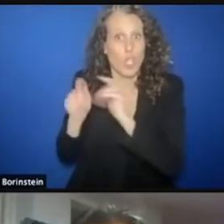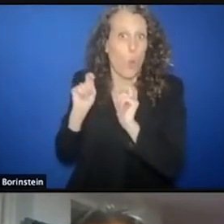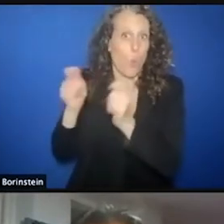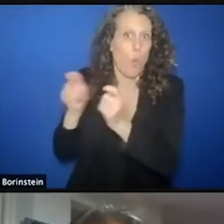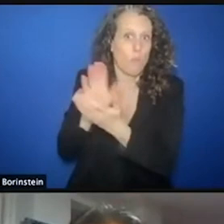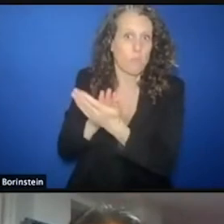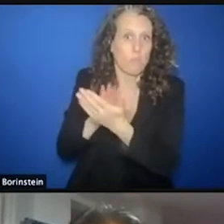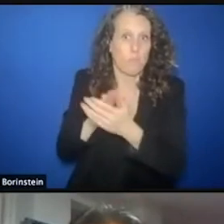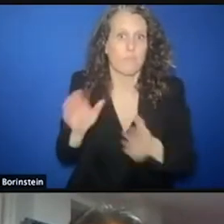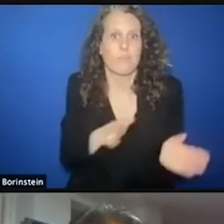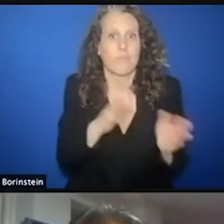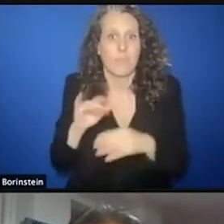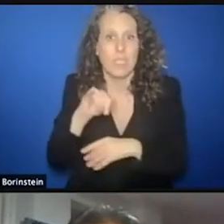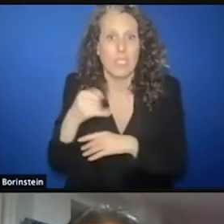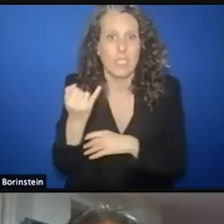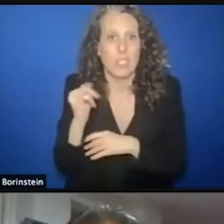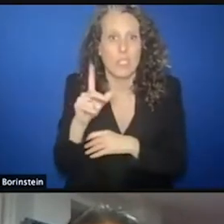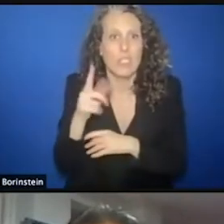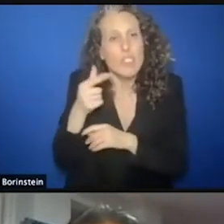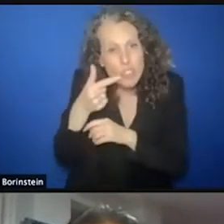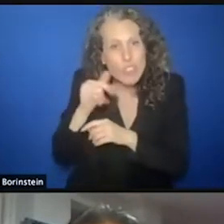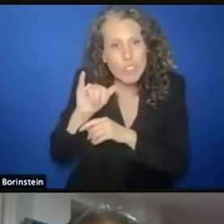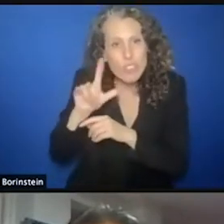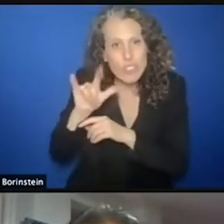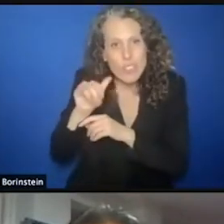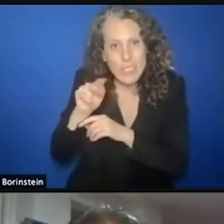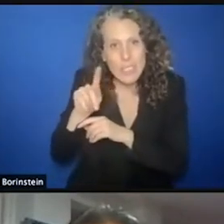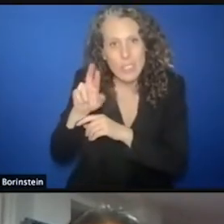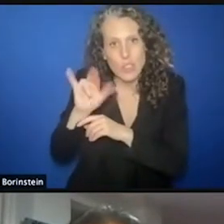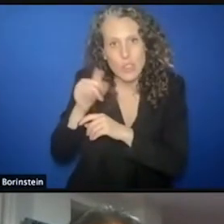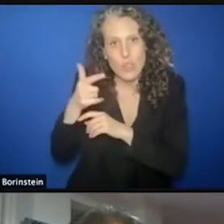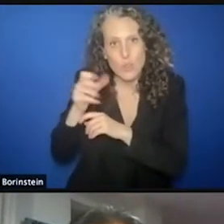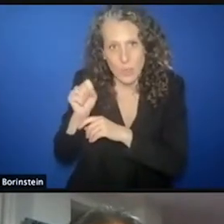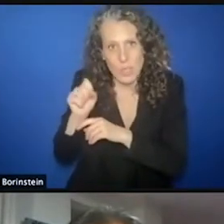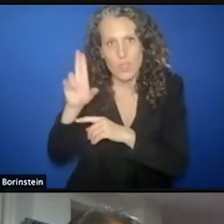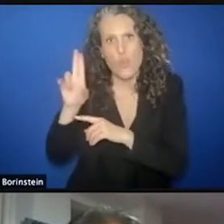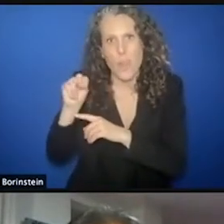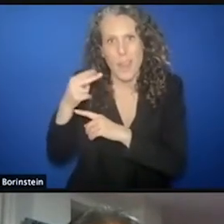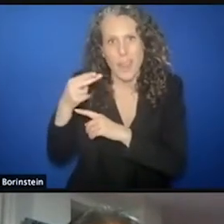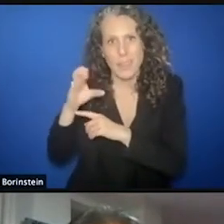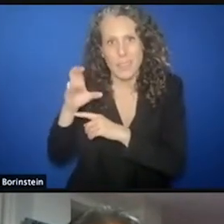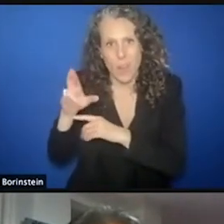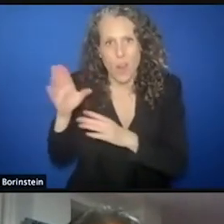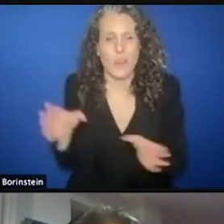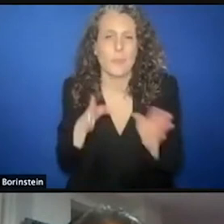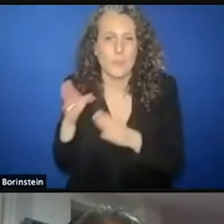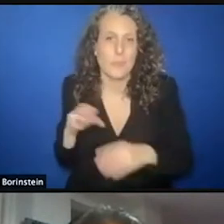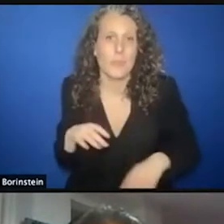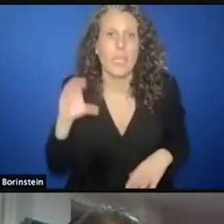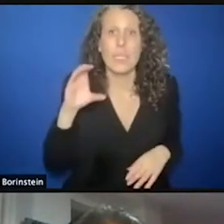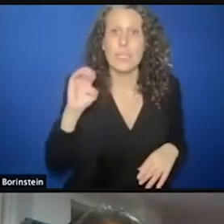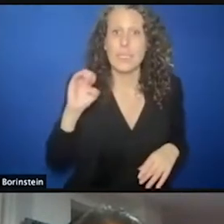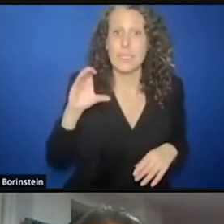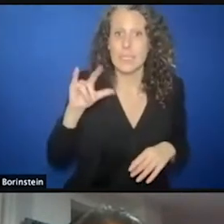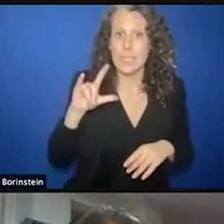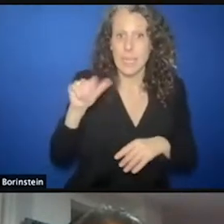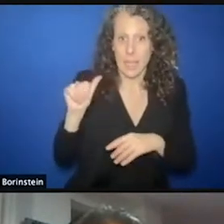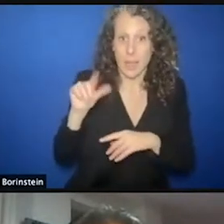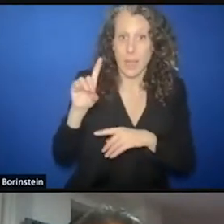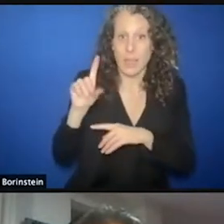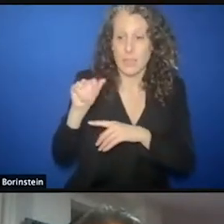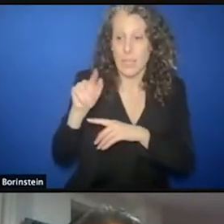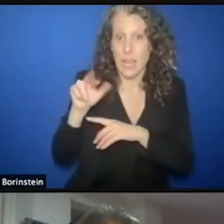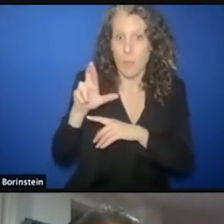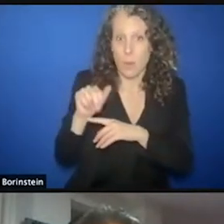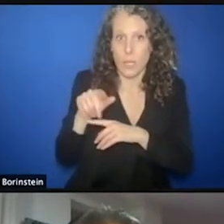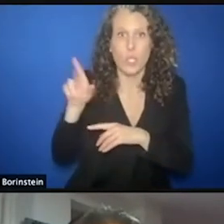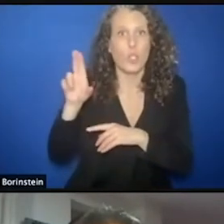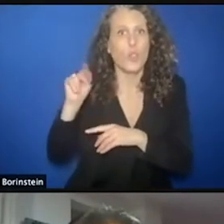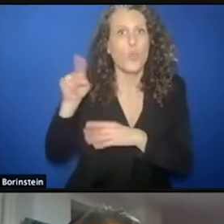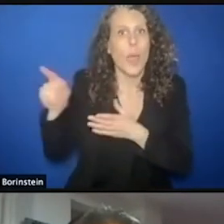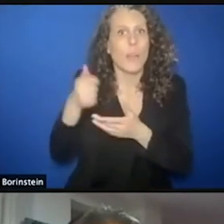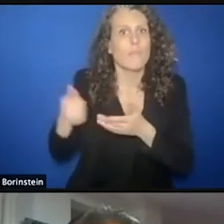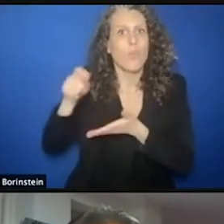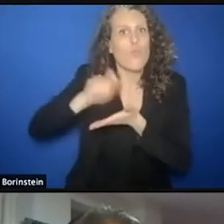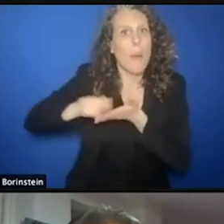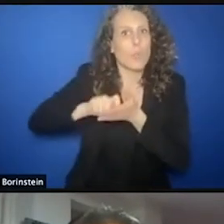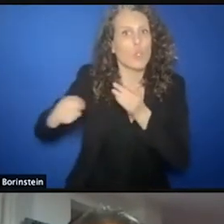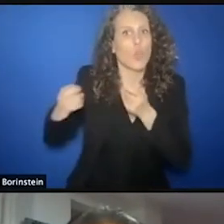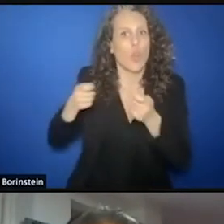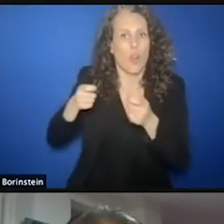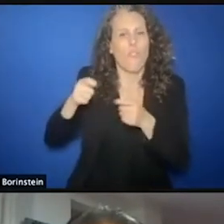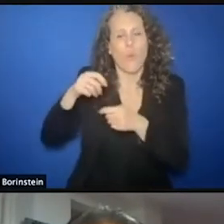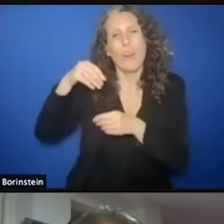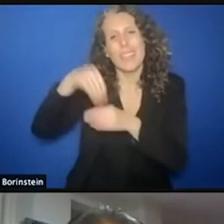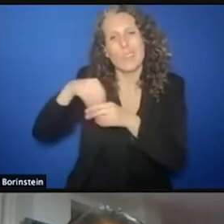assistant high commissioner for protection at UNHCR, Cecilia Jimenez Damary and William Chemaly,